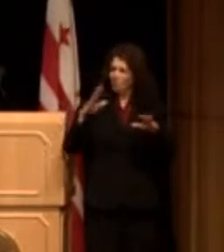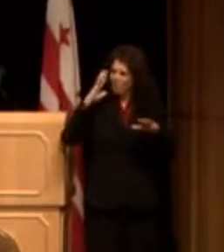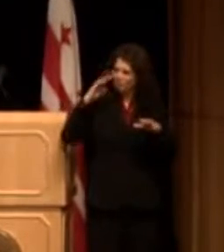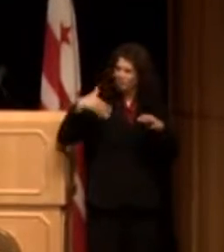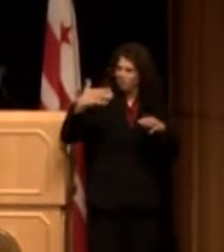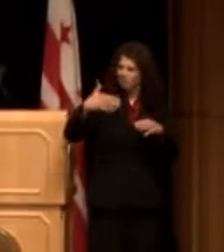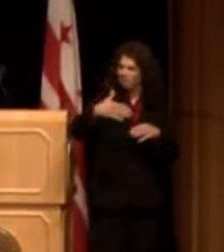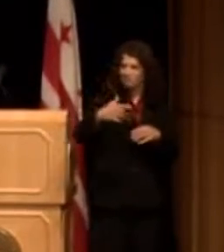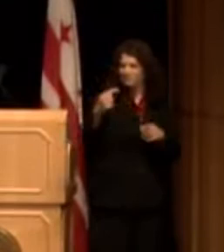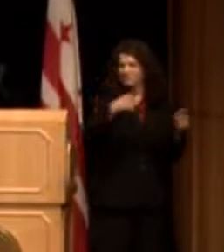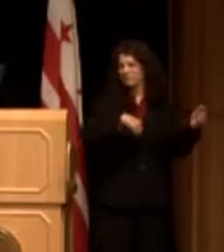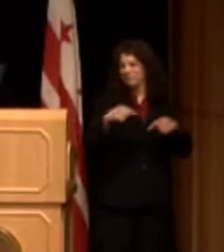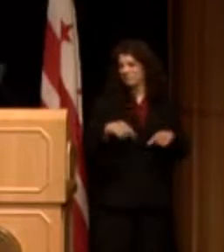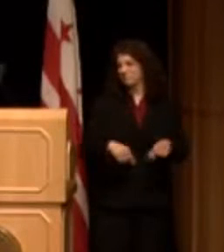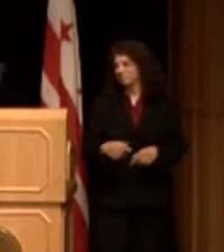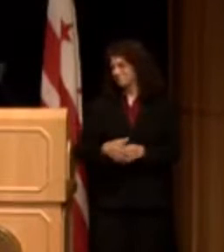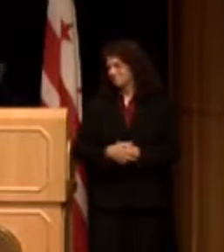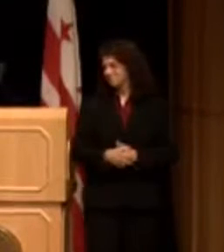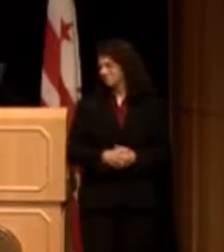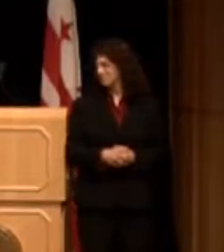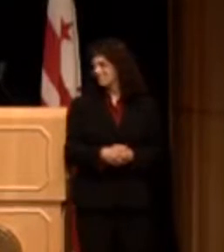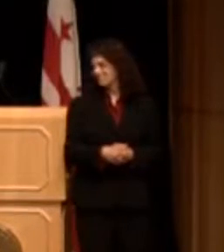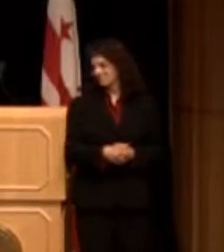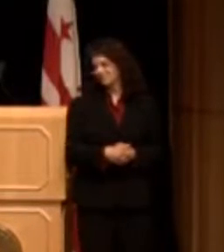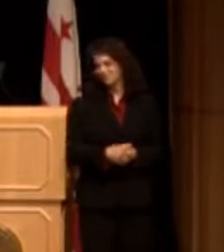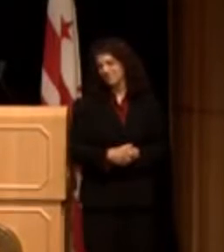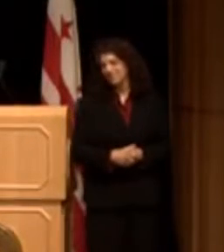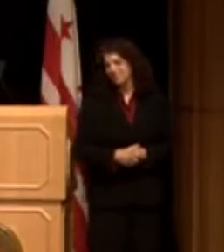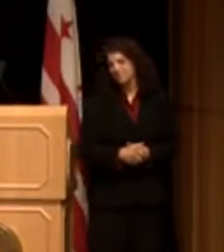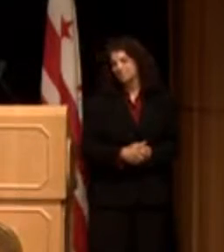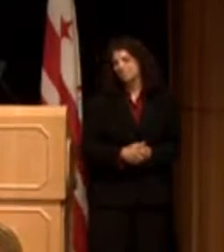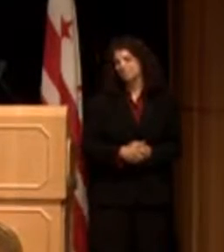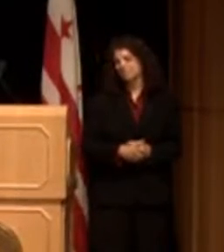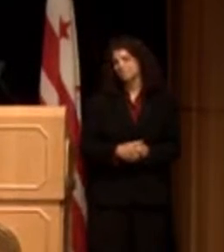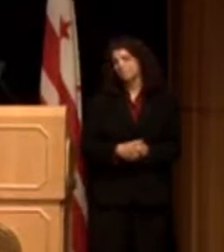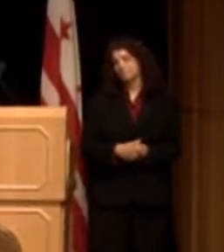WANT TO PRESENT HERE IS NOT JUST IN TERMS OF THE PROJECTS THAT WE'RE GOING TO BE TALKING ABOUT AND I THINK WE'RE GOING TO BE